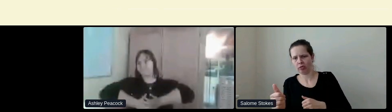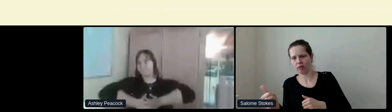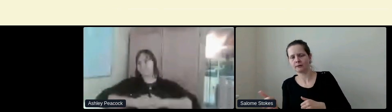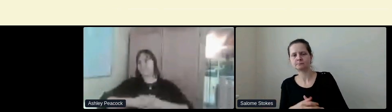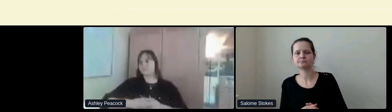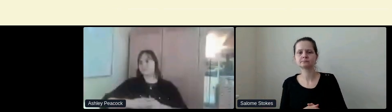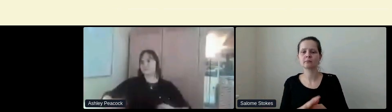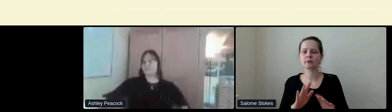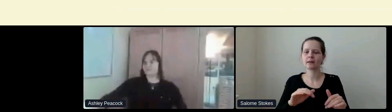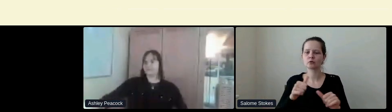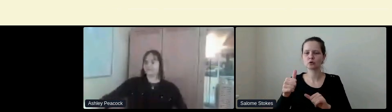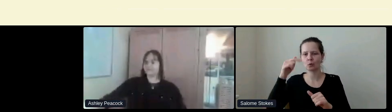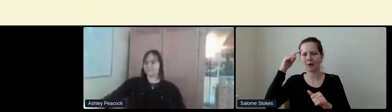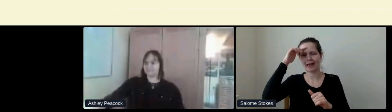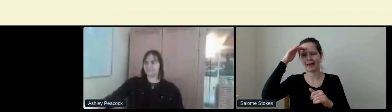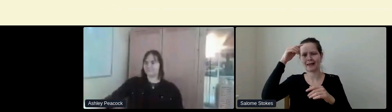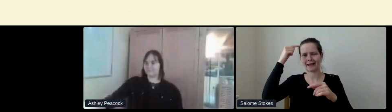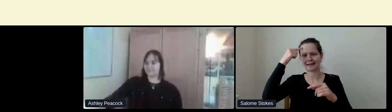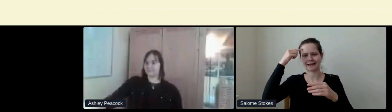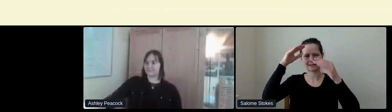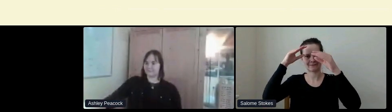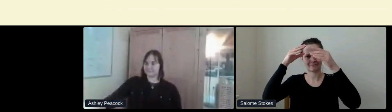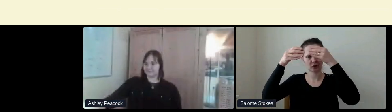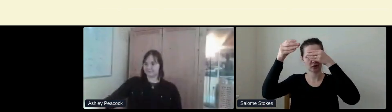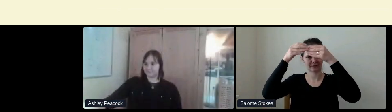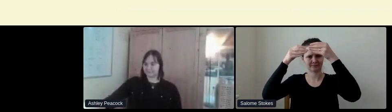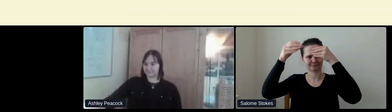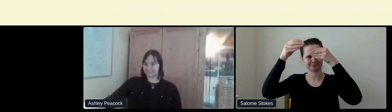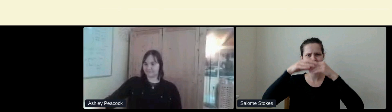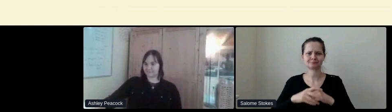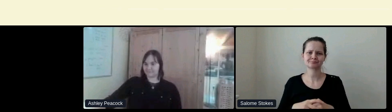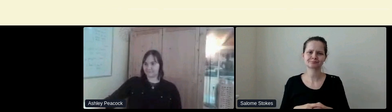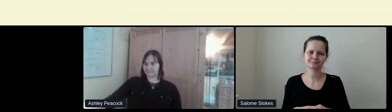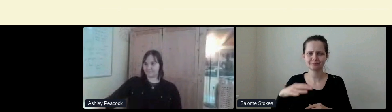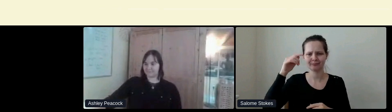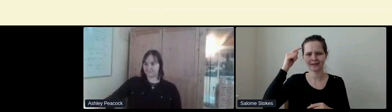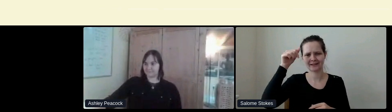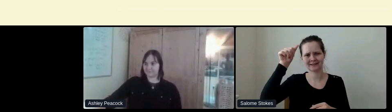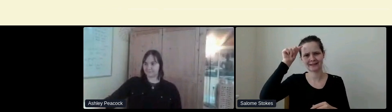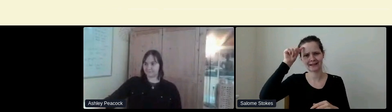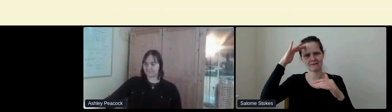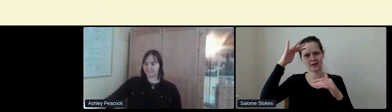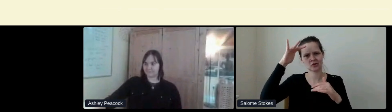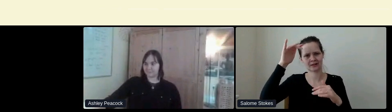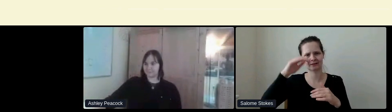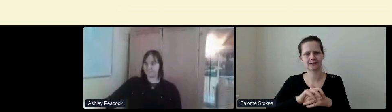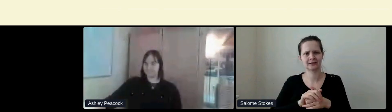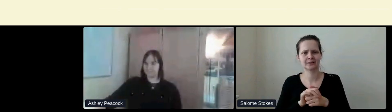So we've made a little flow chart for you guys. So this kind of gives you a